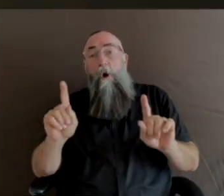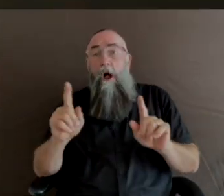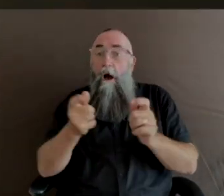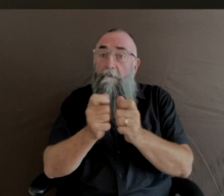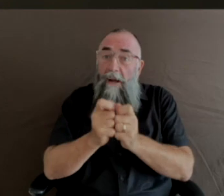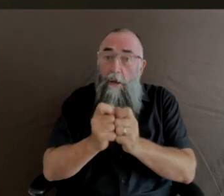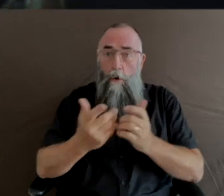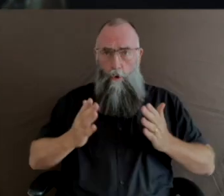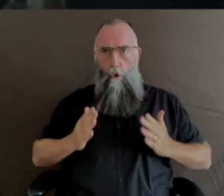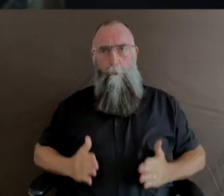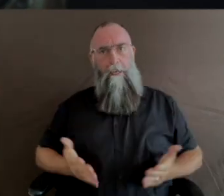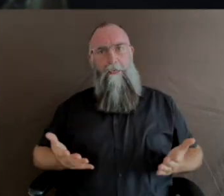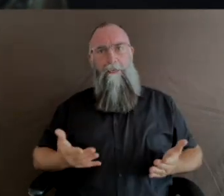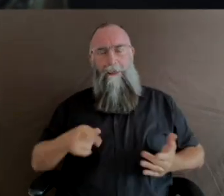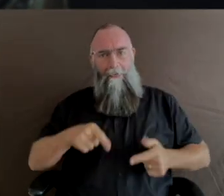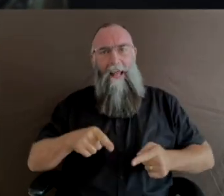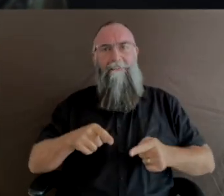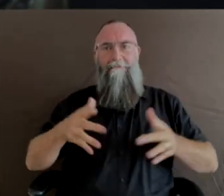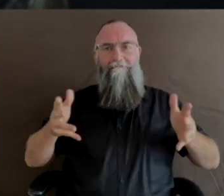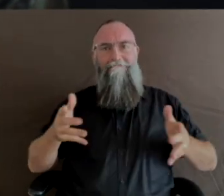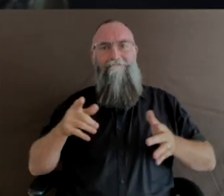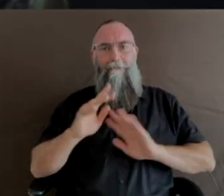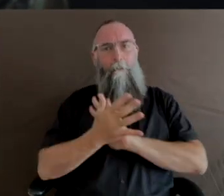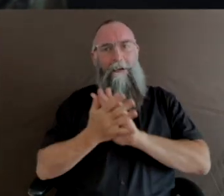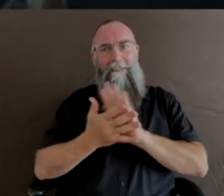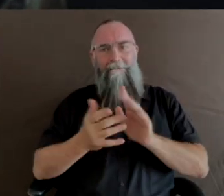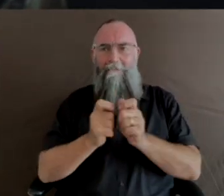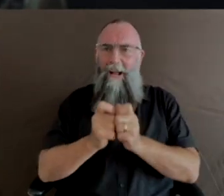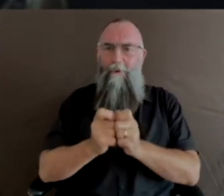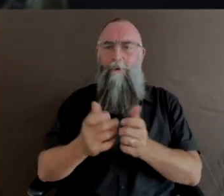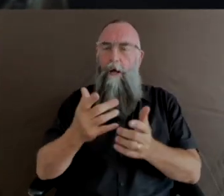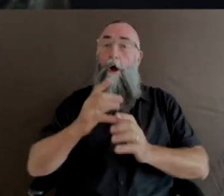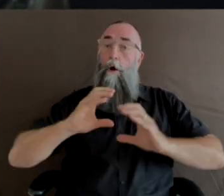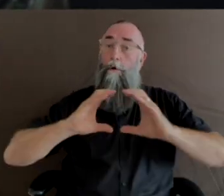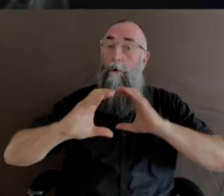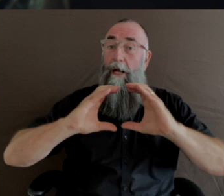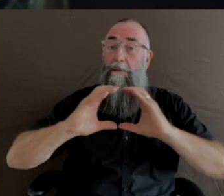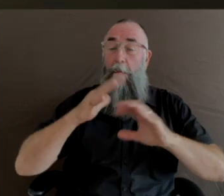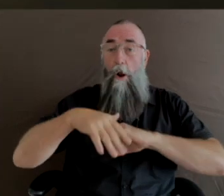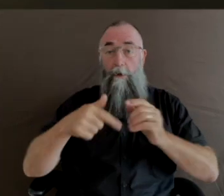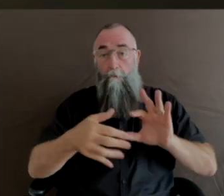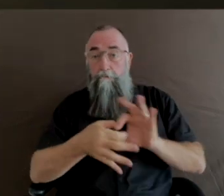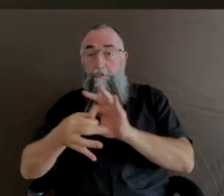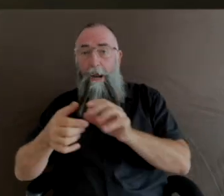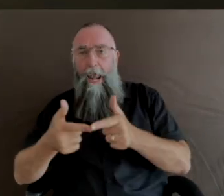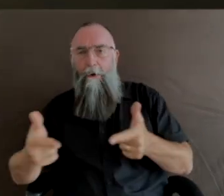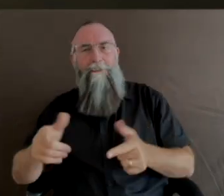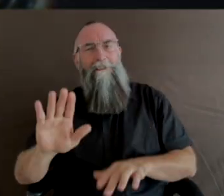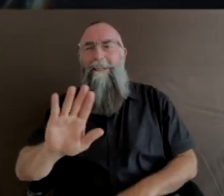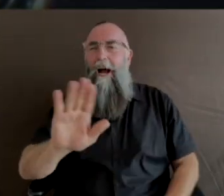I think it's an incredibly powerful communication tool that isn't necessarily about language and that art